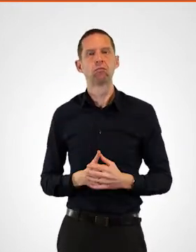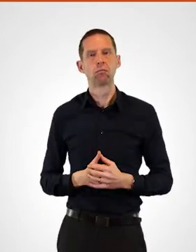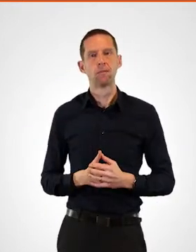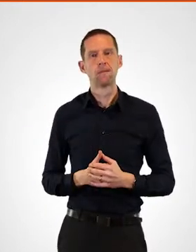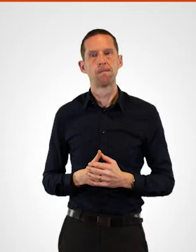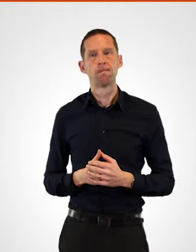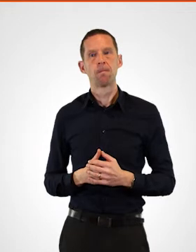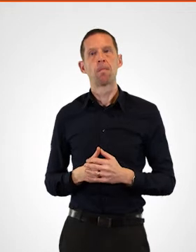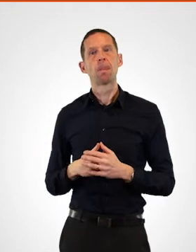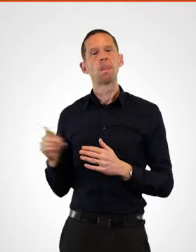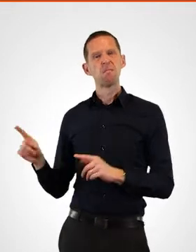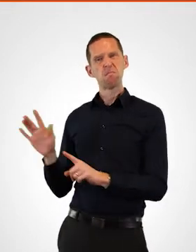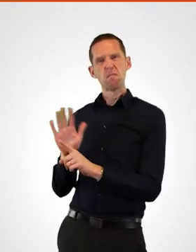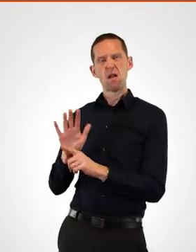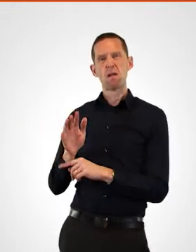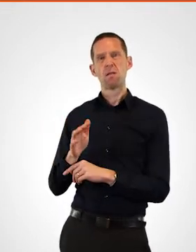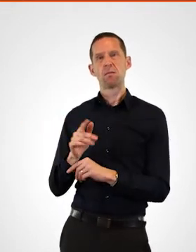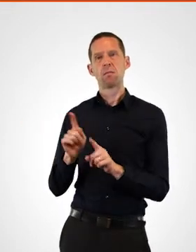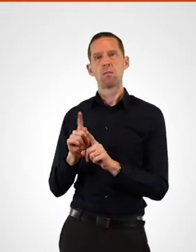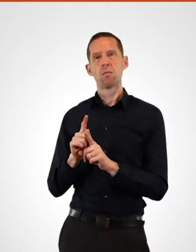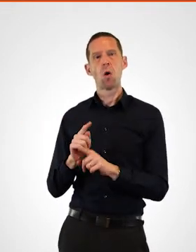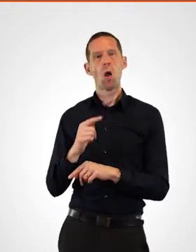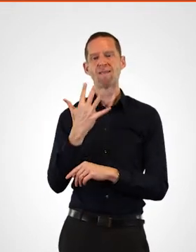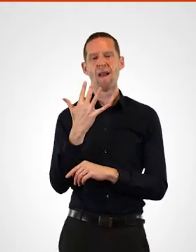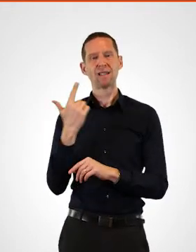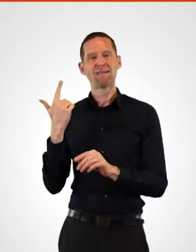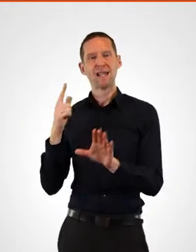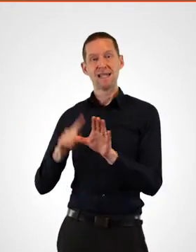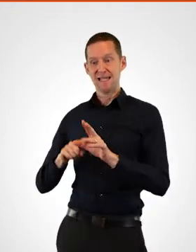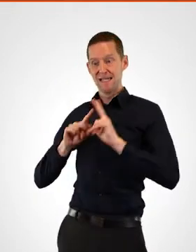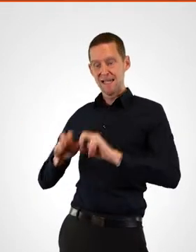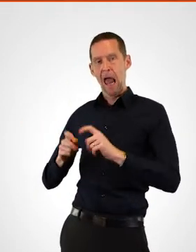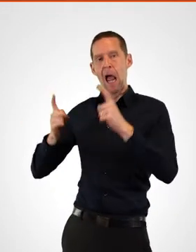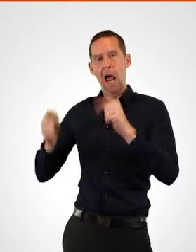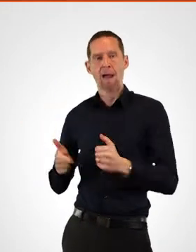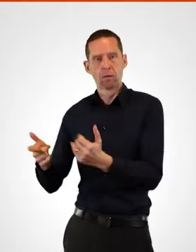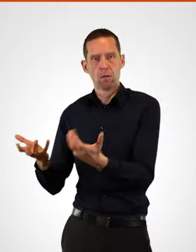and this was at both 5 and 7 years post implant.